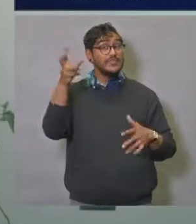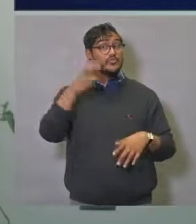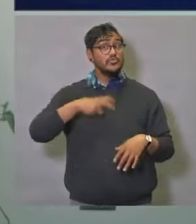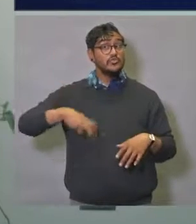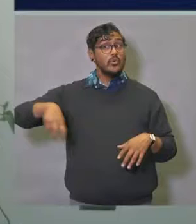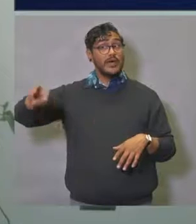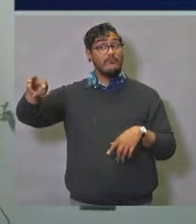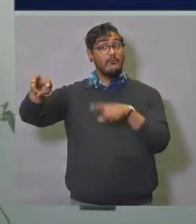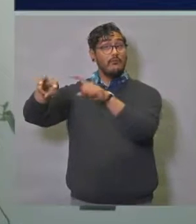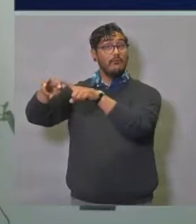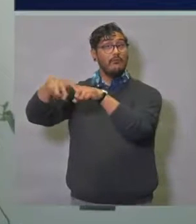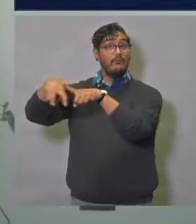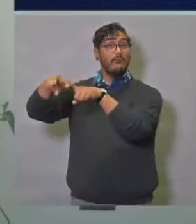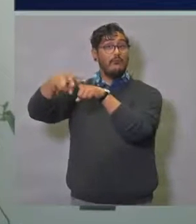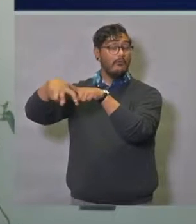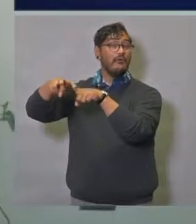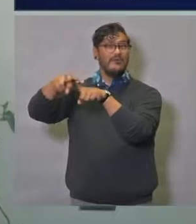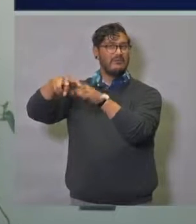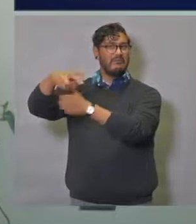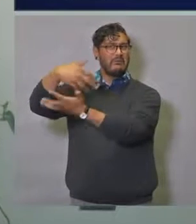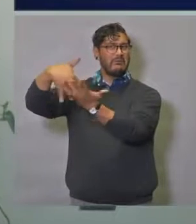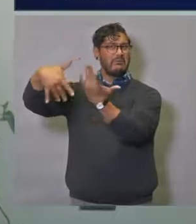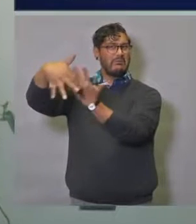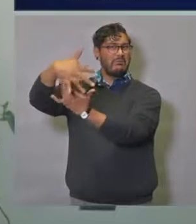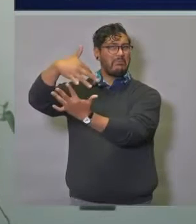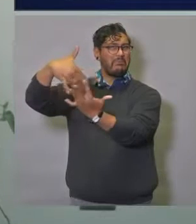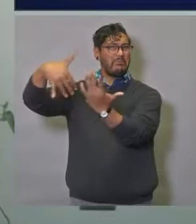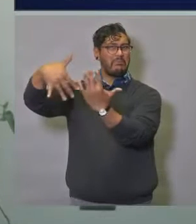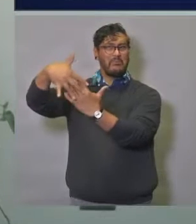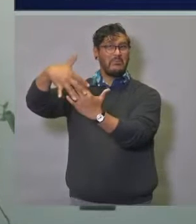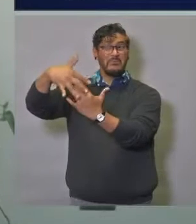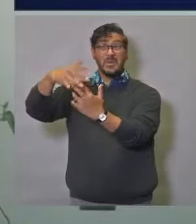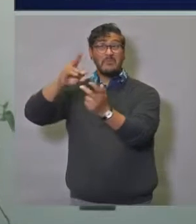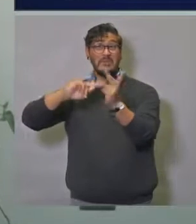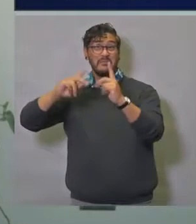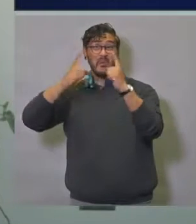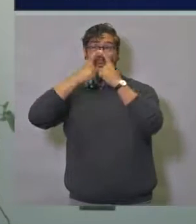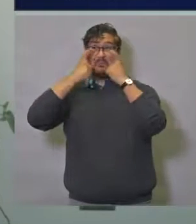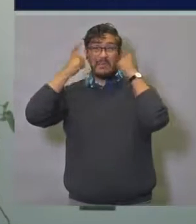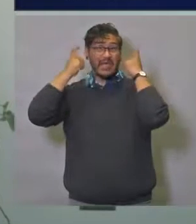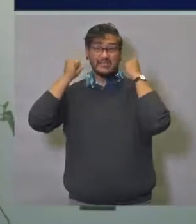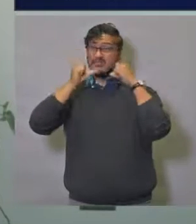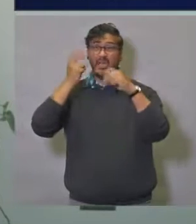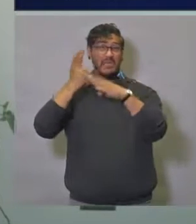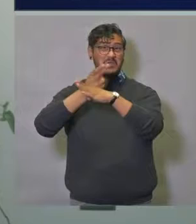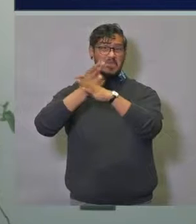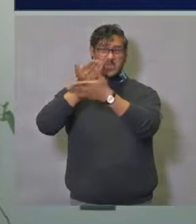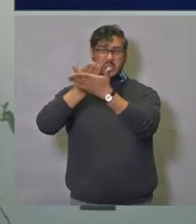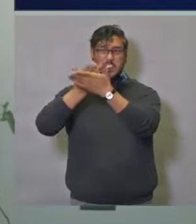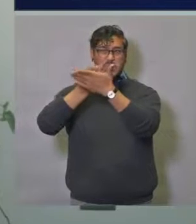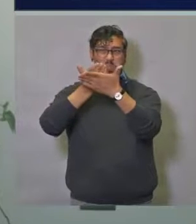THOSE WHO TRAVELED AND DURING